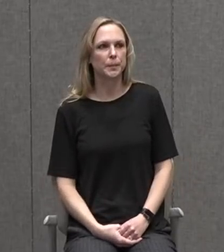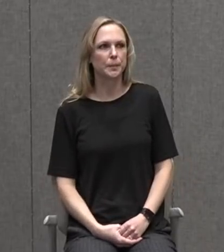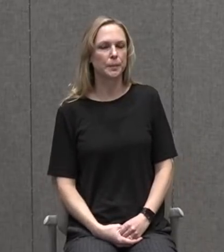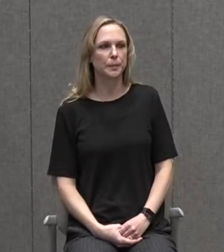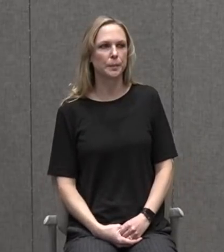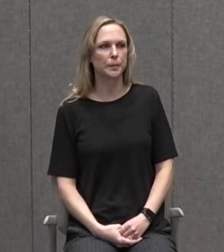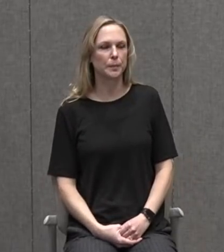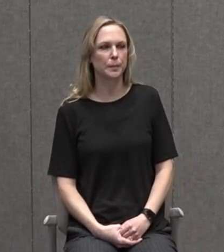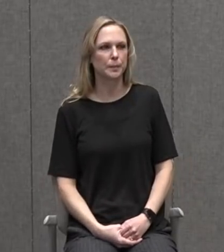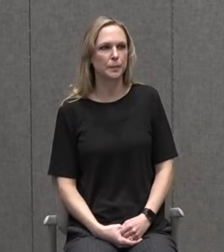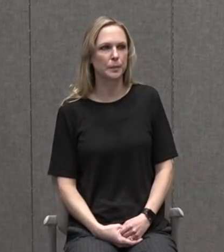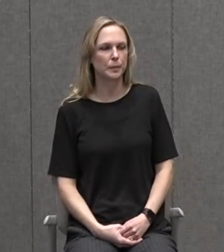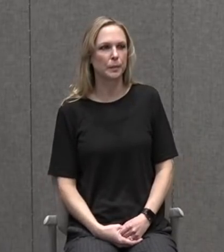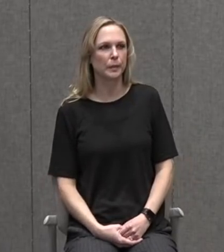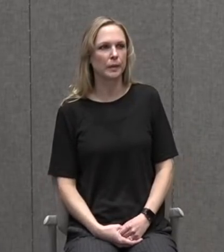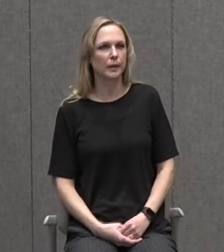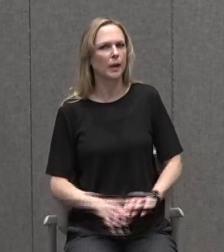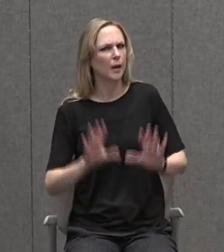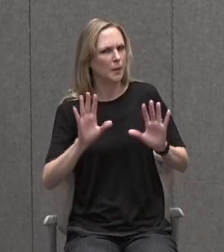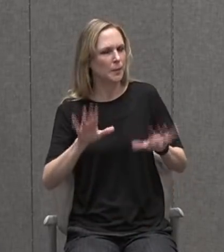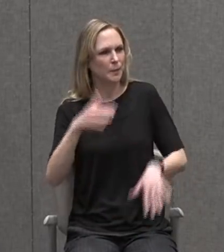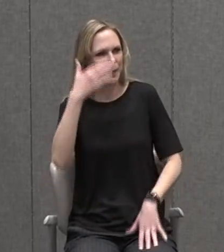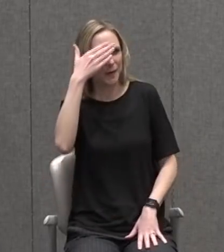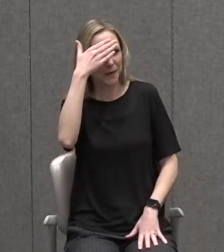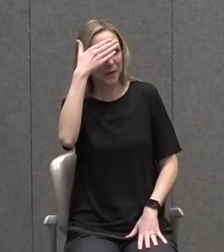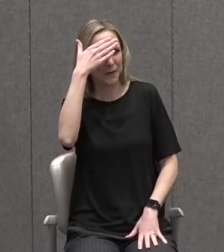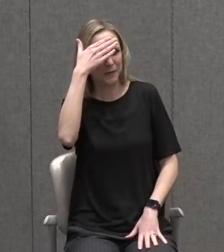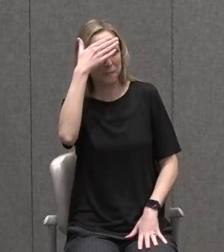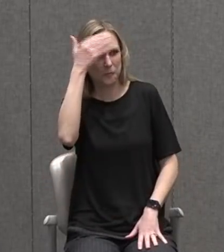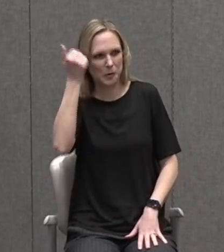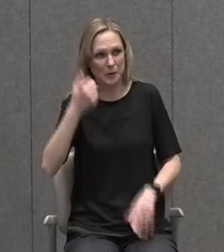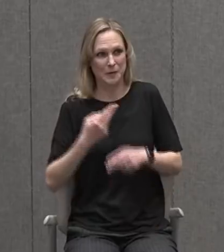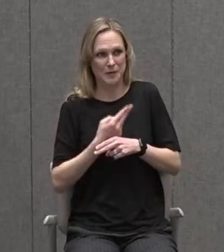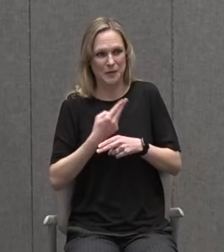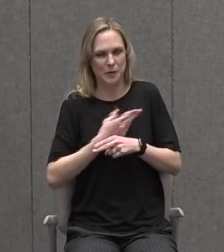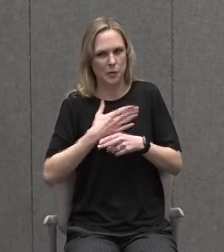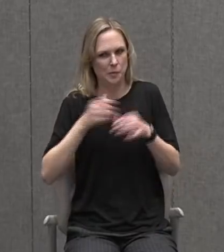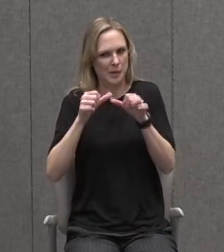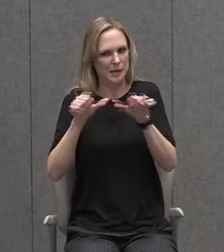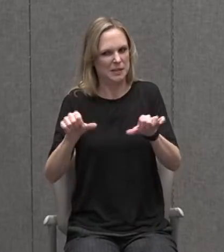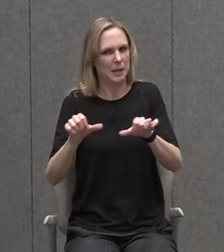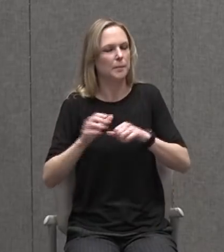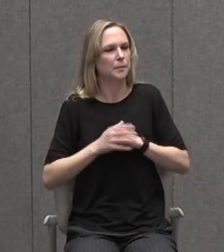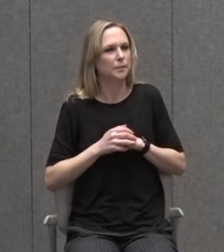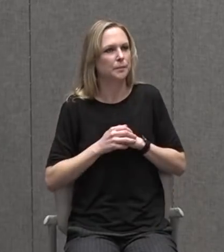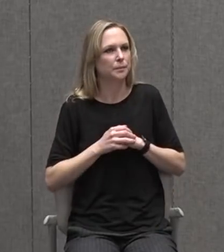And I forgot to put my tape on them, so we will be putting the tape on them.